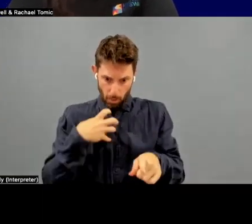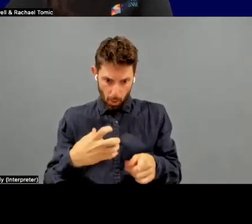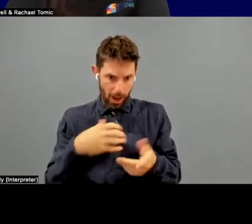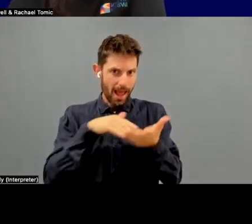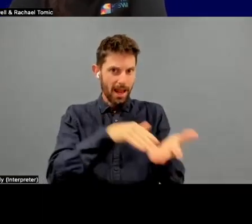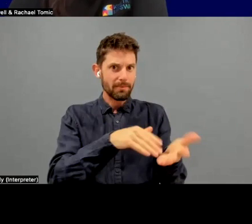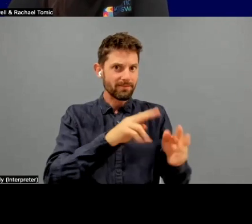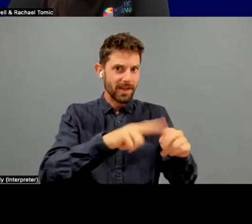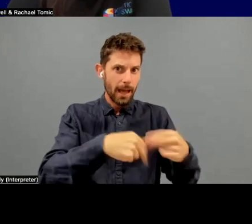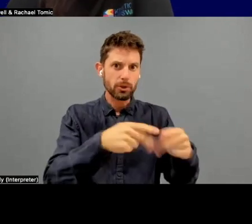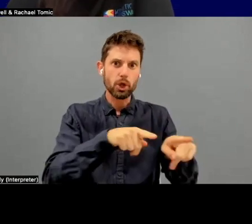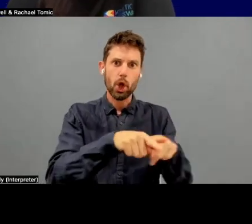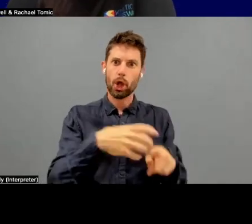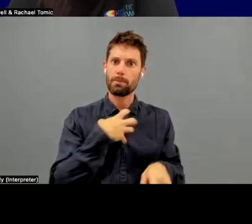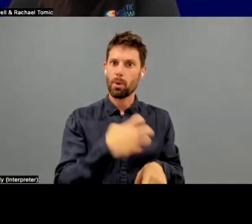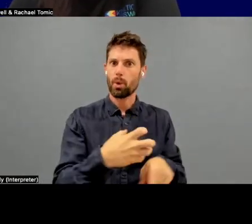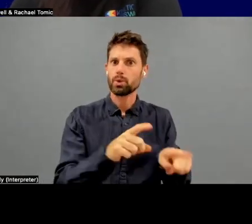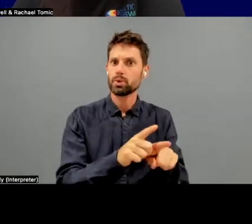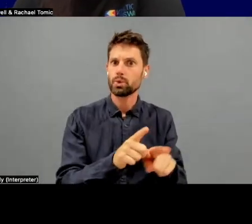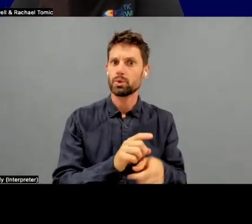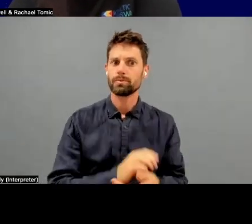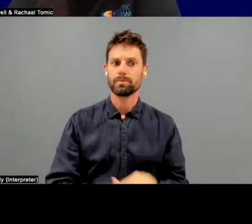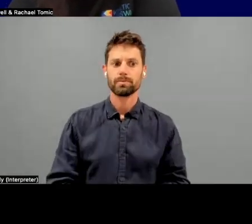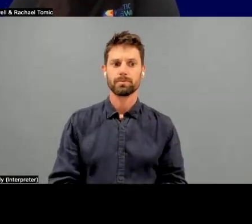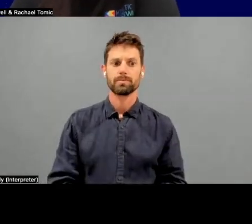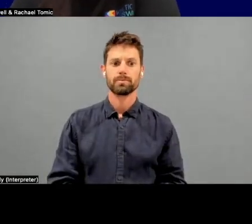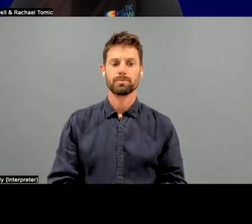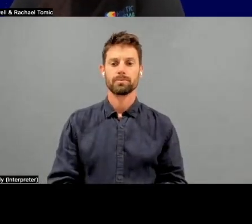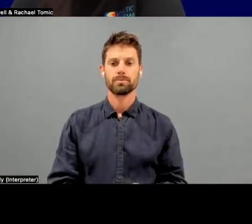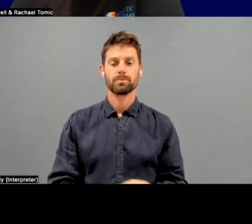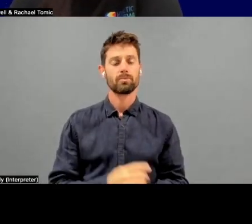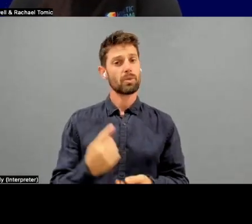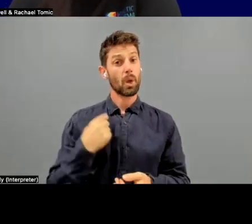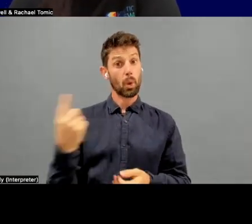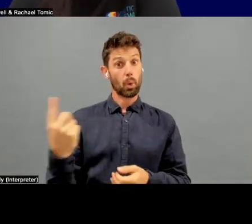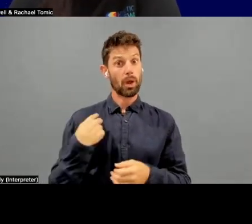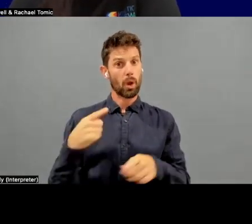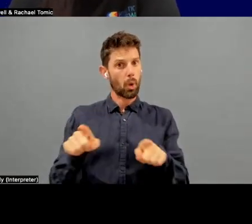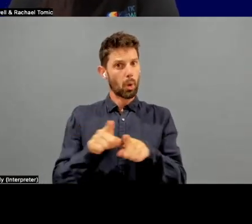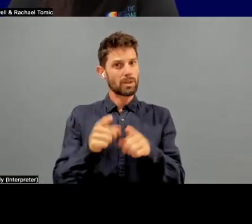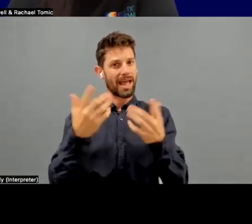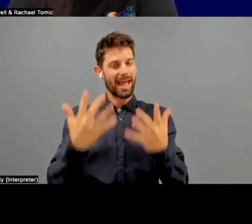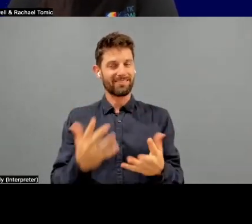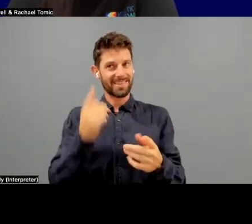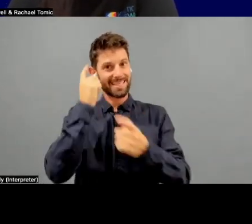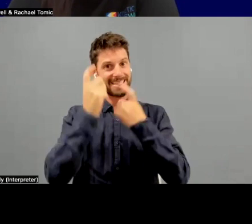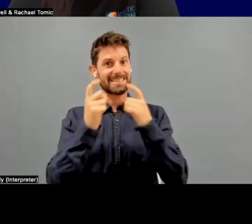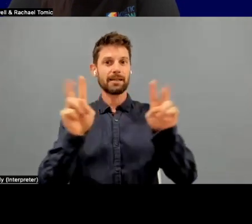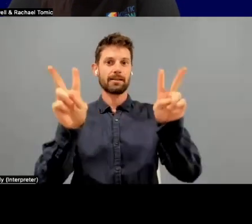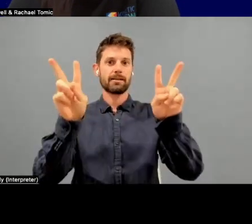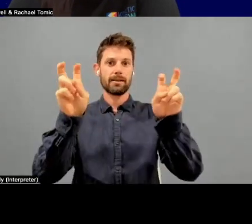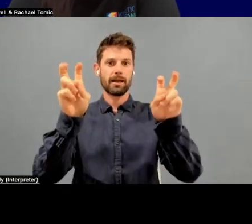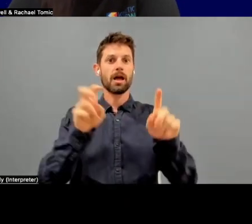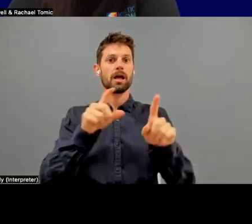Something that we are always keeping an eye out for is diagnostic overshadowing, which diagnostic